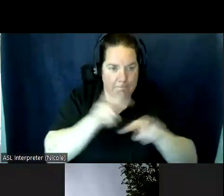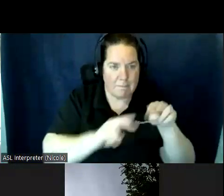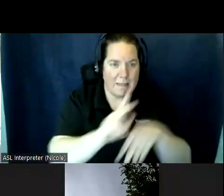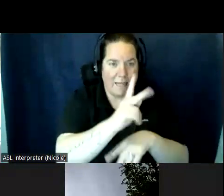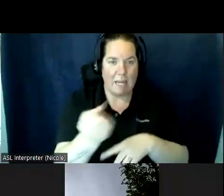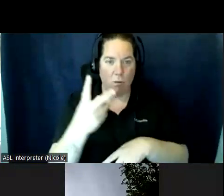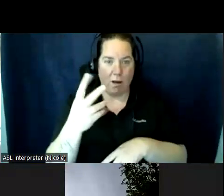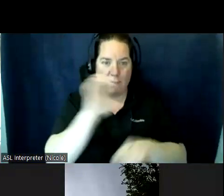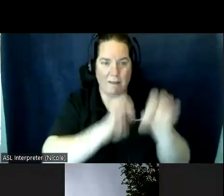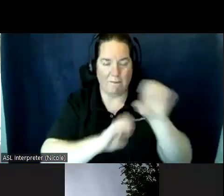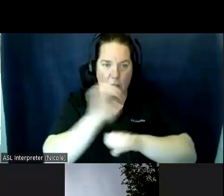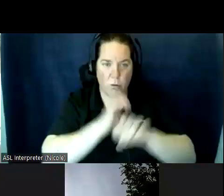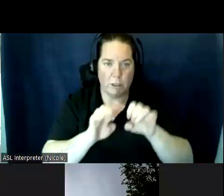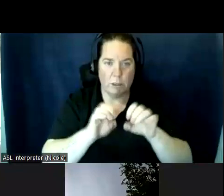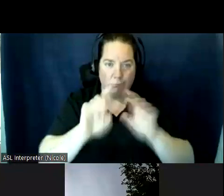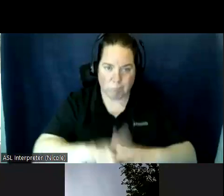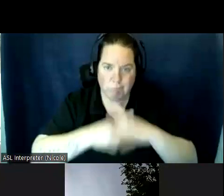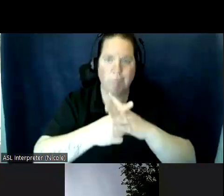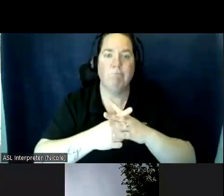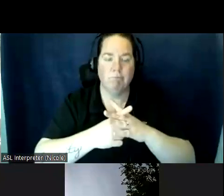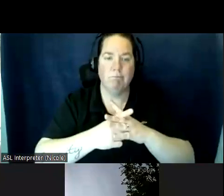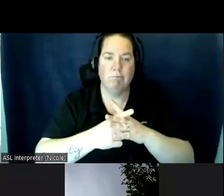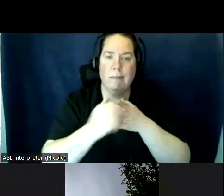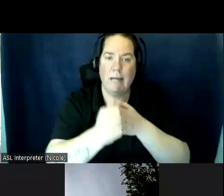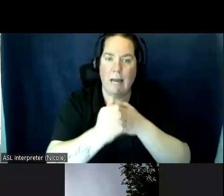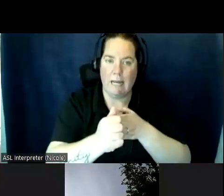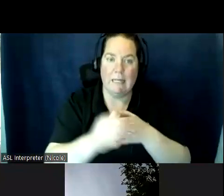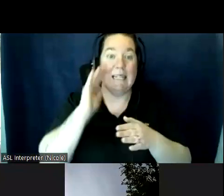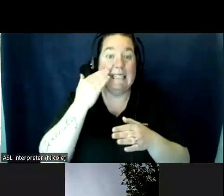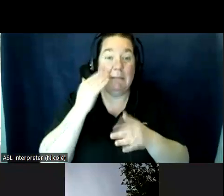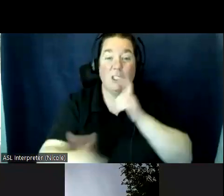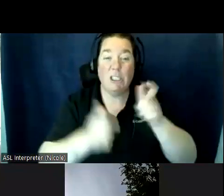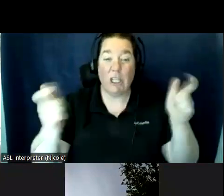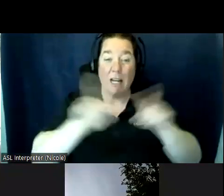Implementation Guide, because while it sounds like it's a big difference initially, all it really